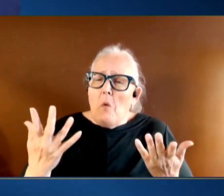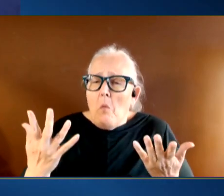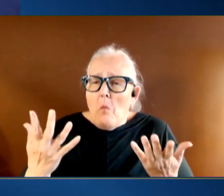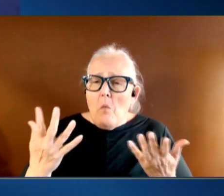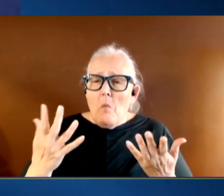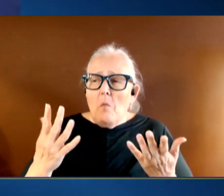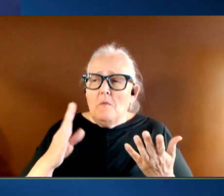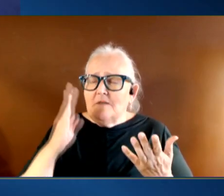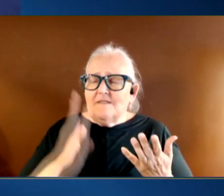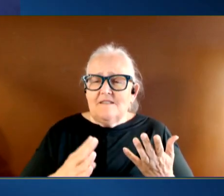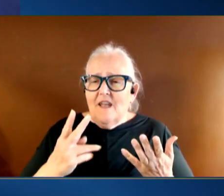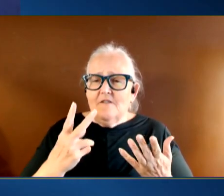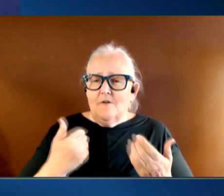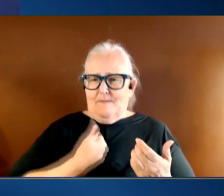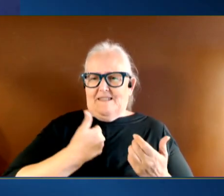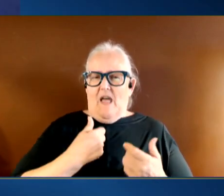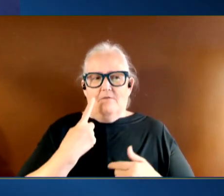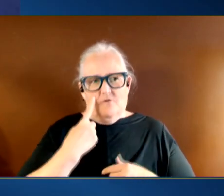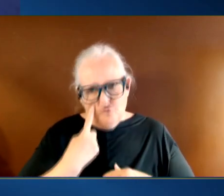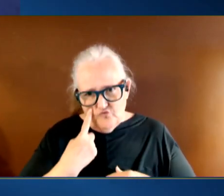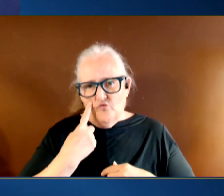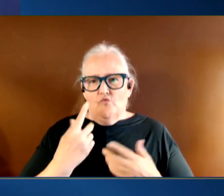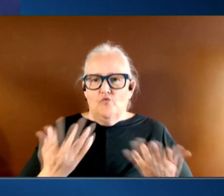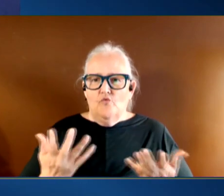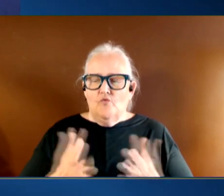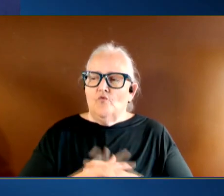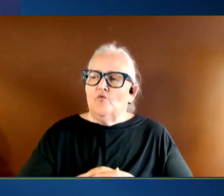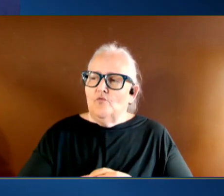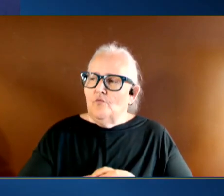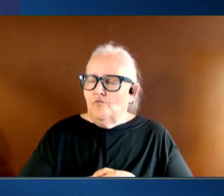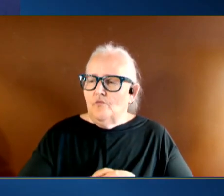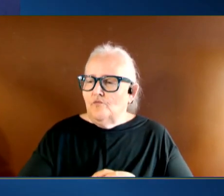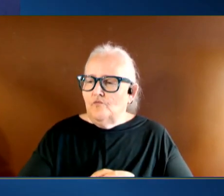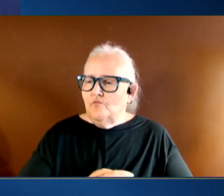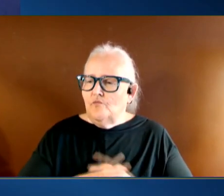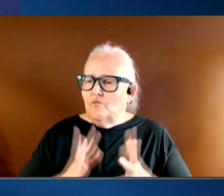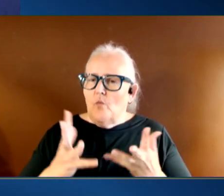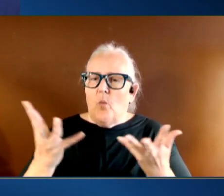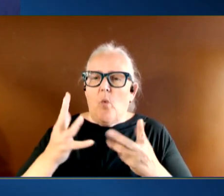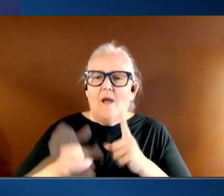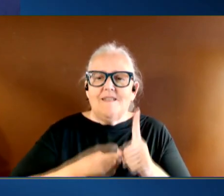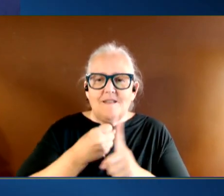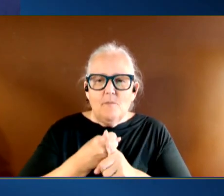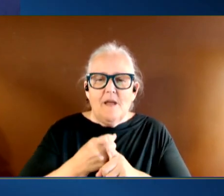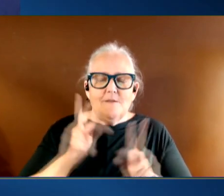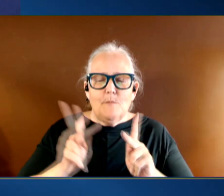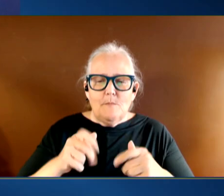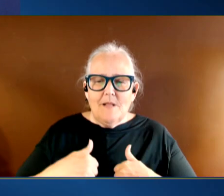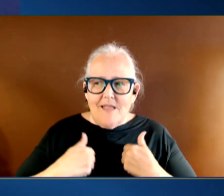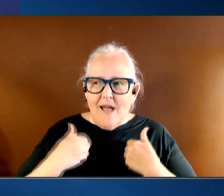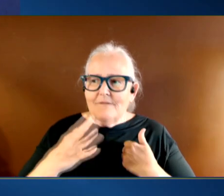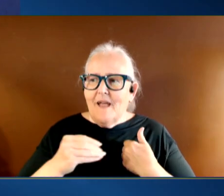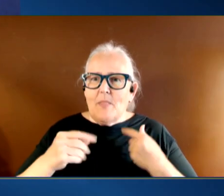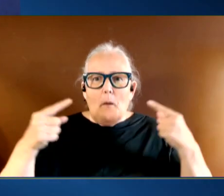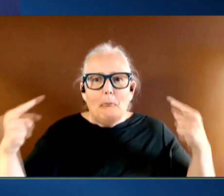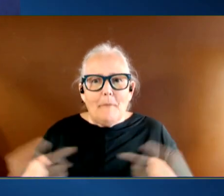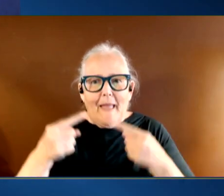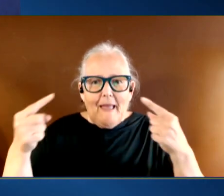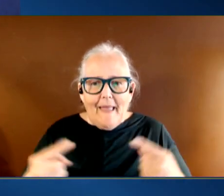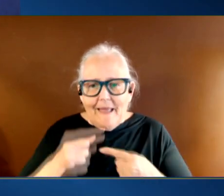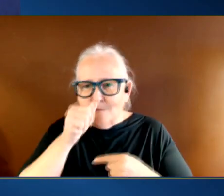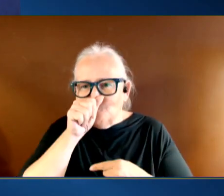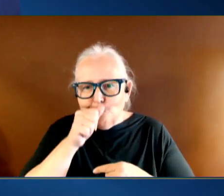with our eyes. Like the effects in people's lives and the pain crises. And yeah, we were